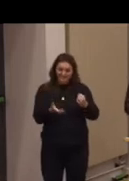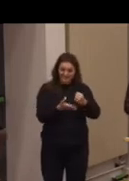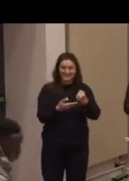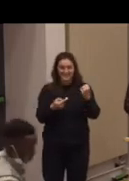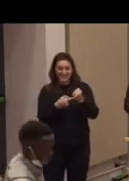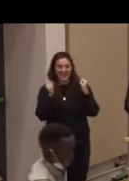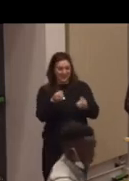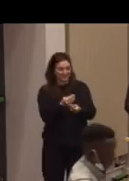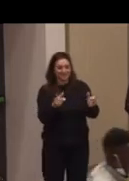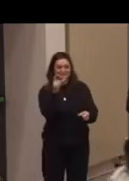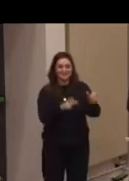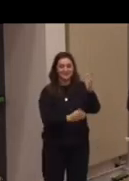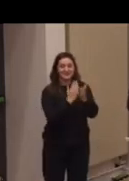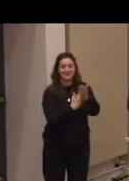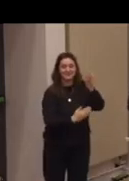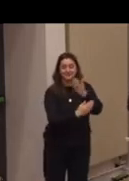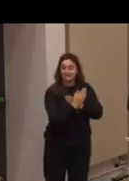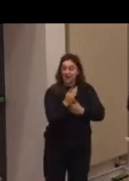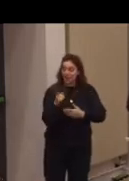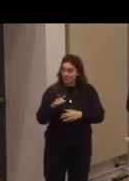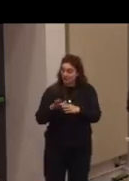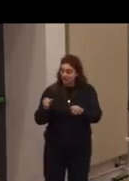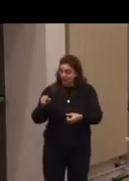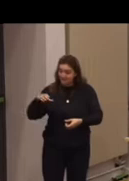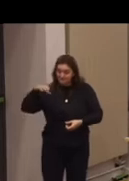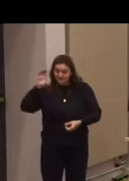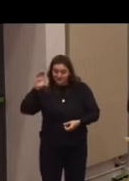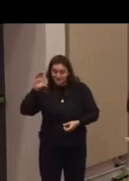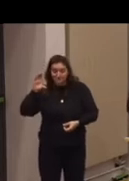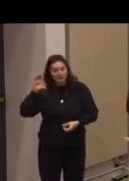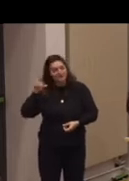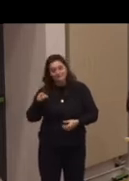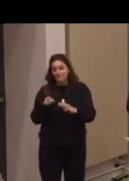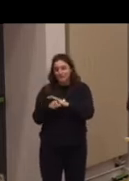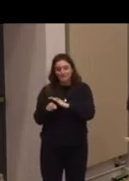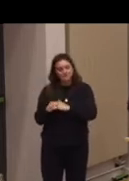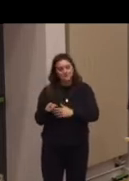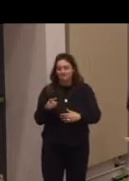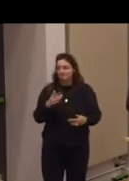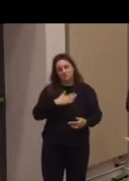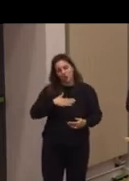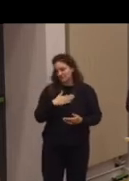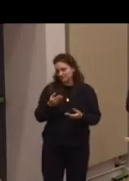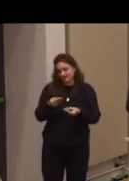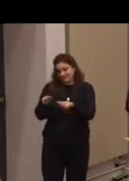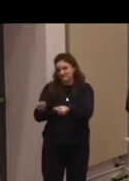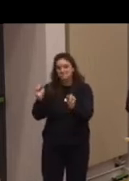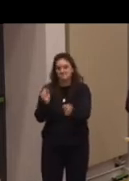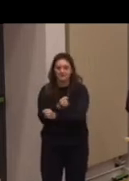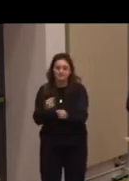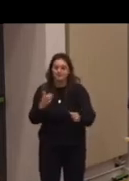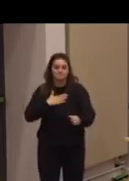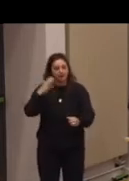We also know that AT is relatively high cost, so difficult to scale up in an emergency.